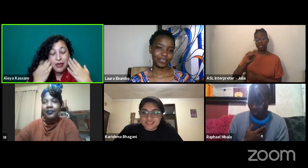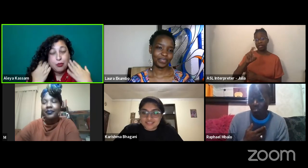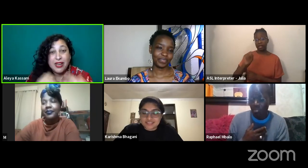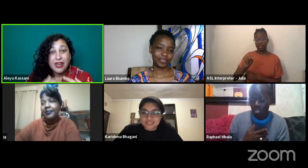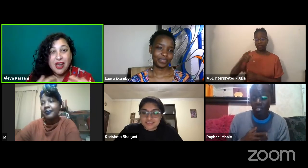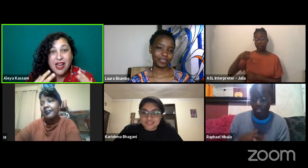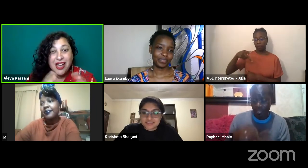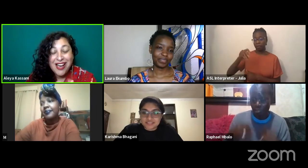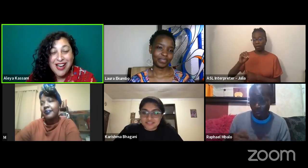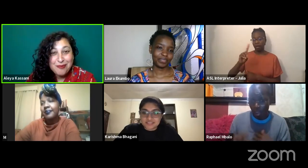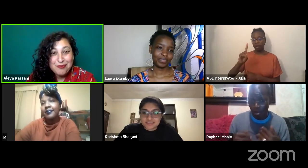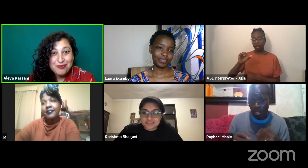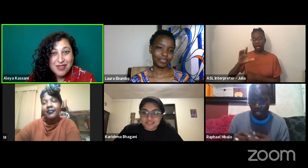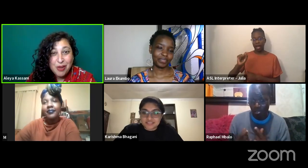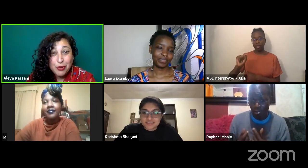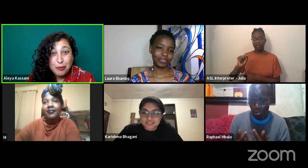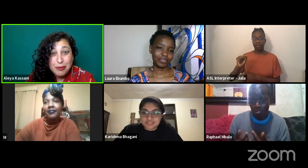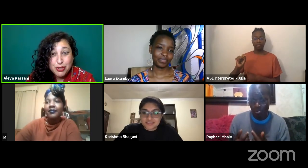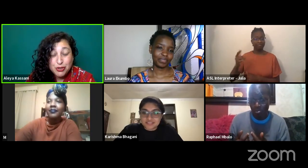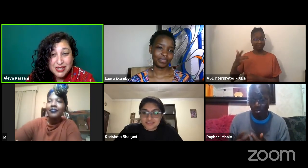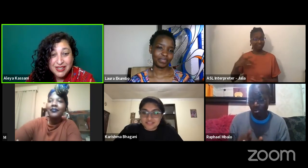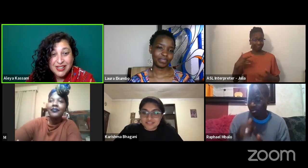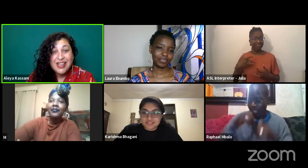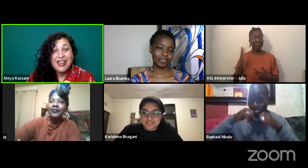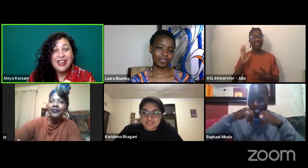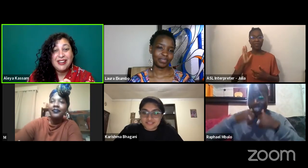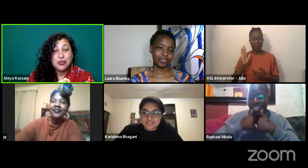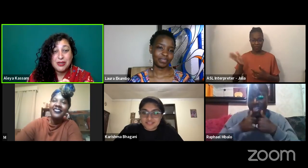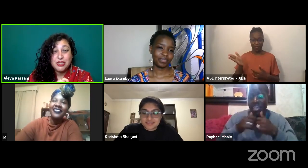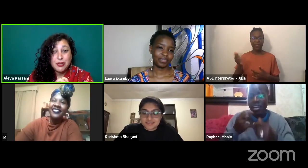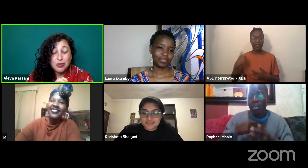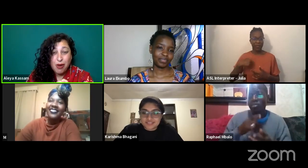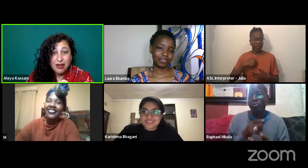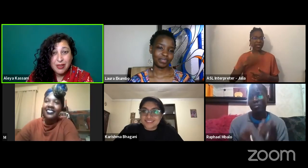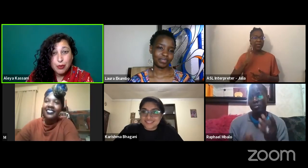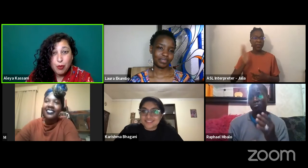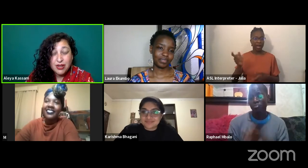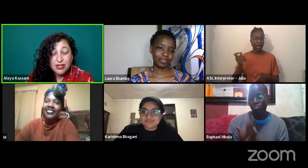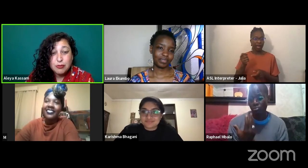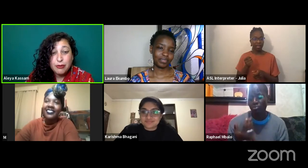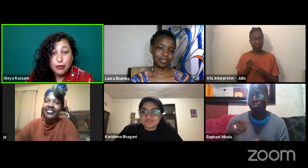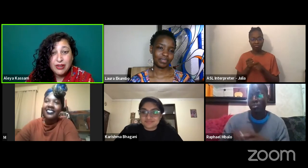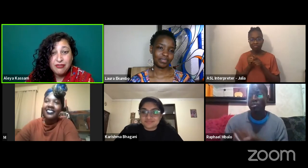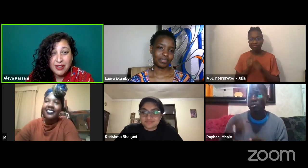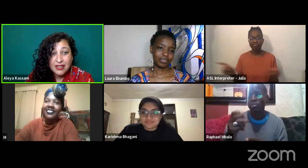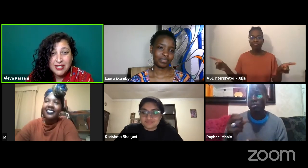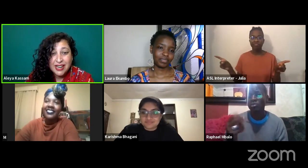That we we'll be producing in 2021 that we want to be fully funded